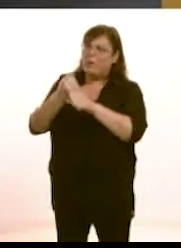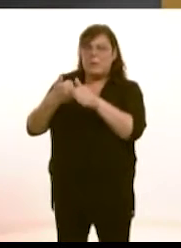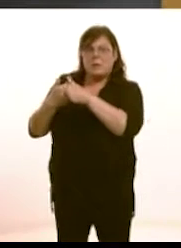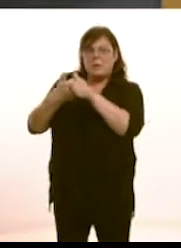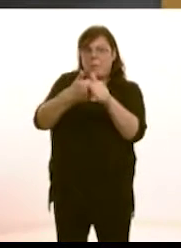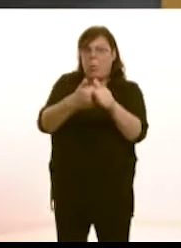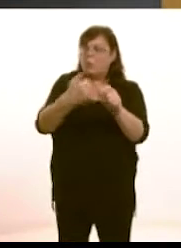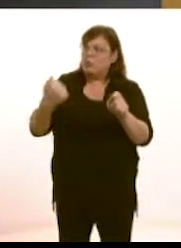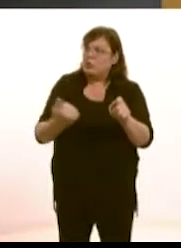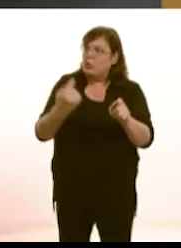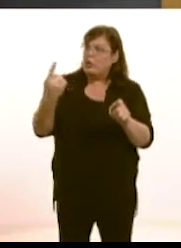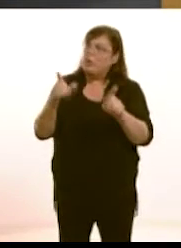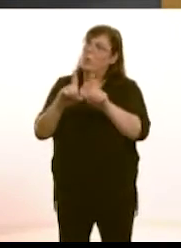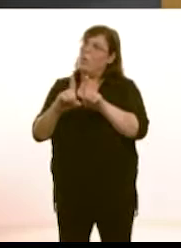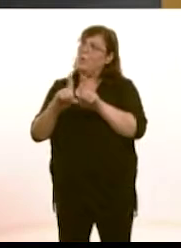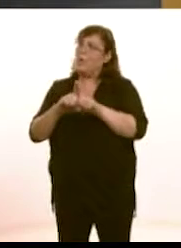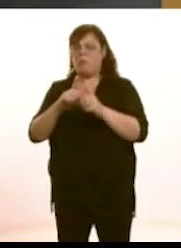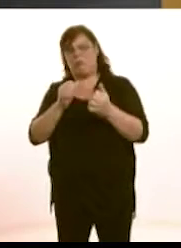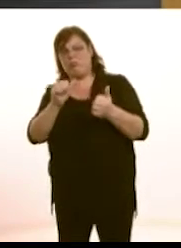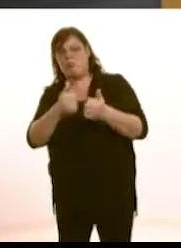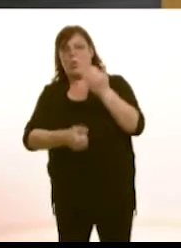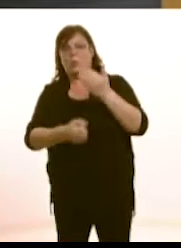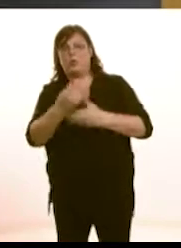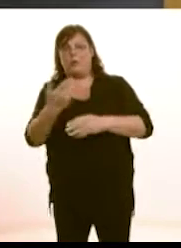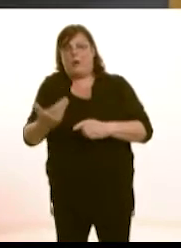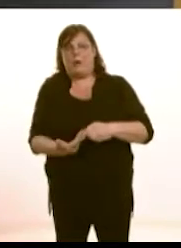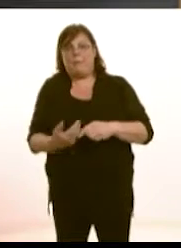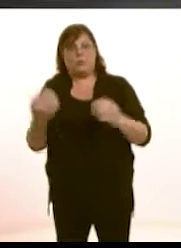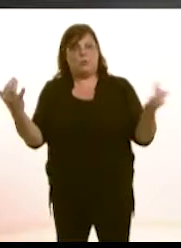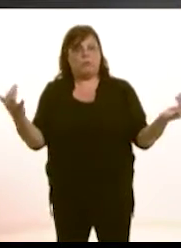approach, and also that there could be a huge opportunities for companies to come to Newport,